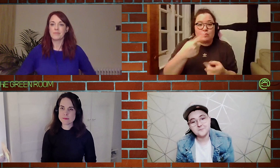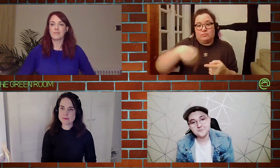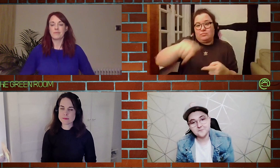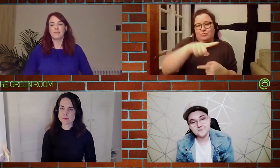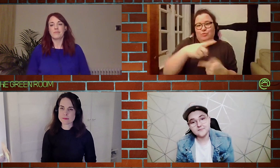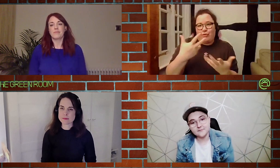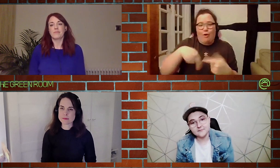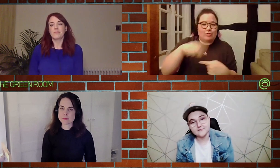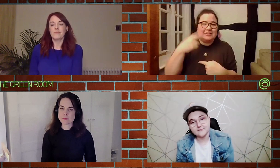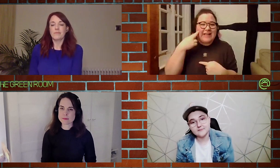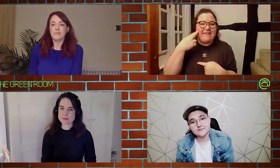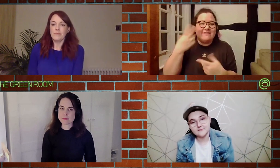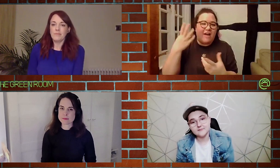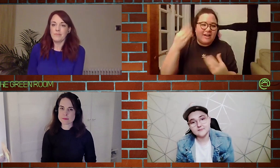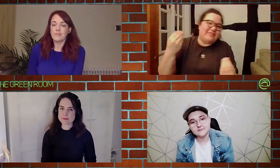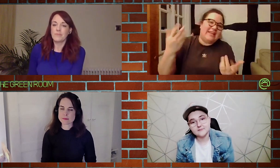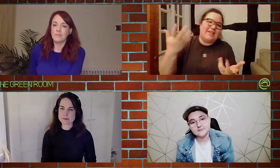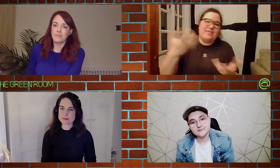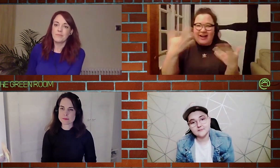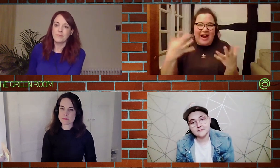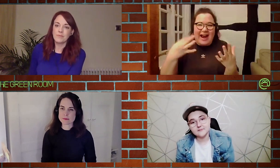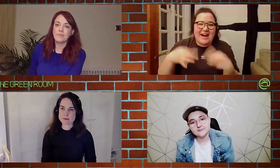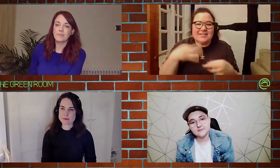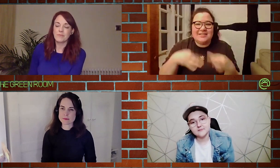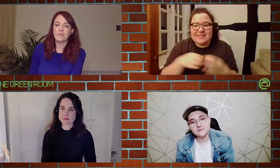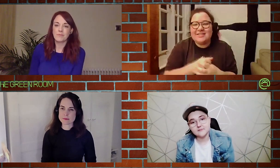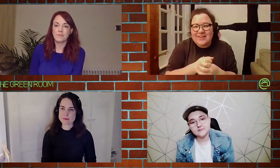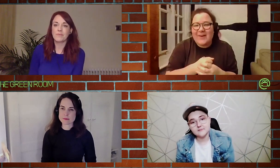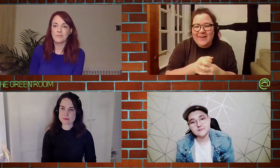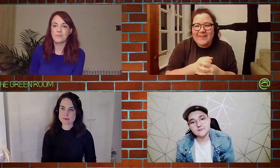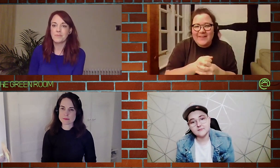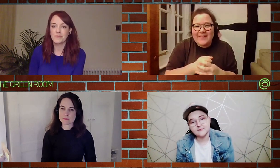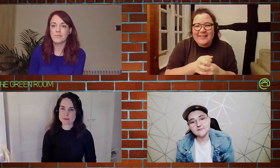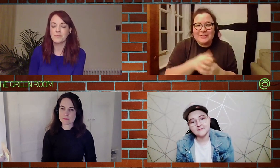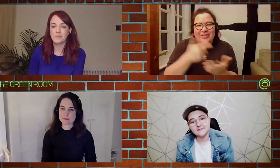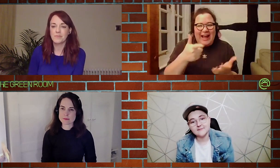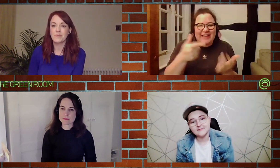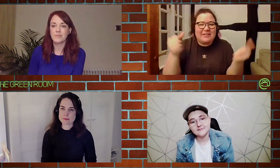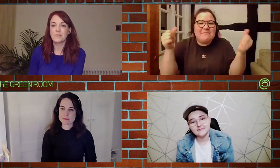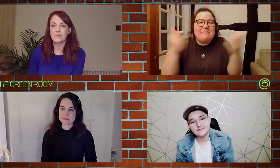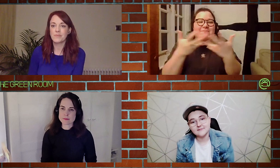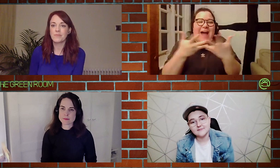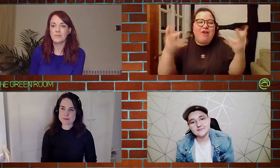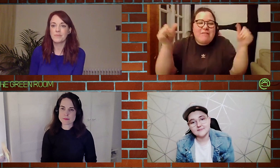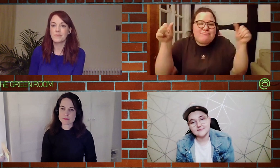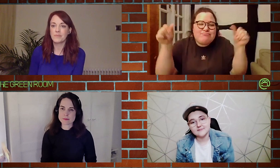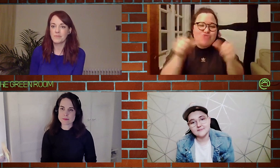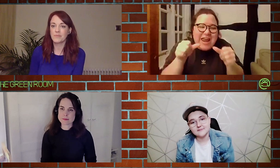the Royal Conservatoire of Scotland set up a course for deaf and hard of hearing actors which I then went on to do.